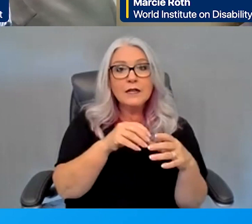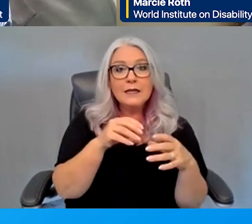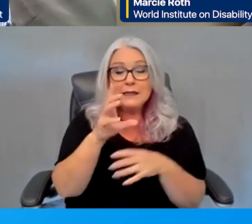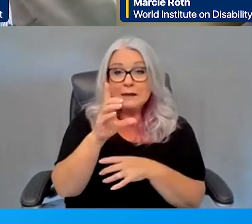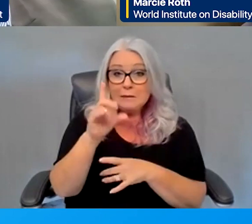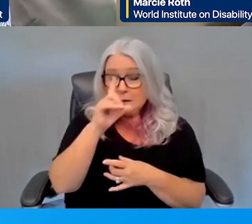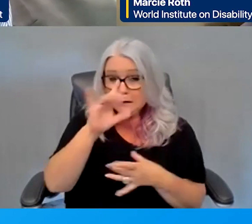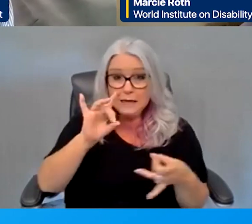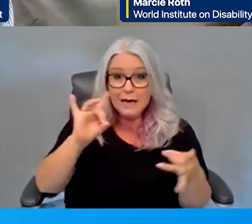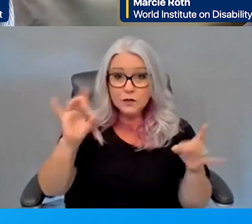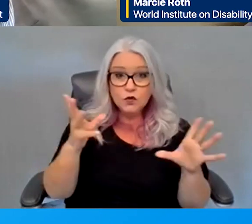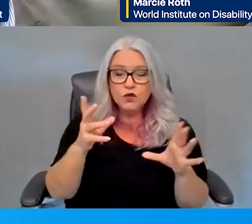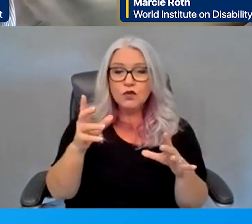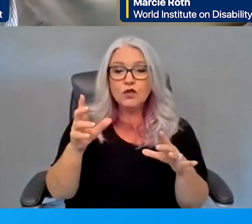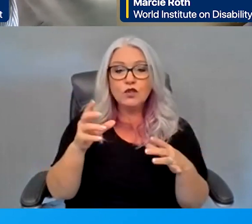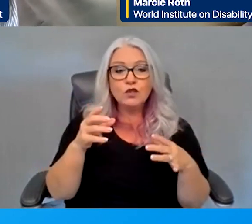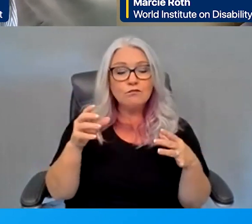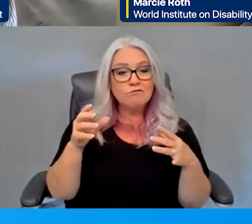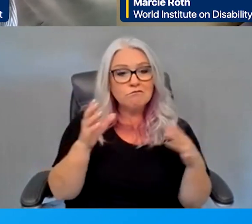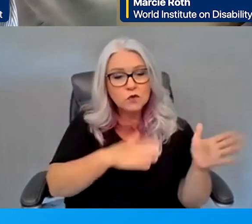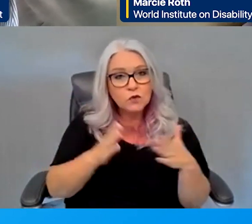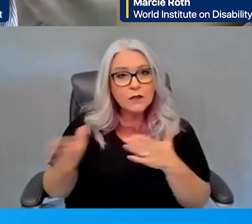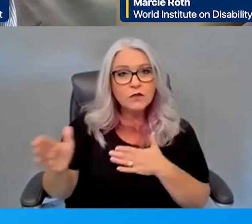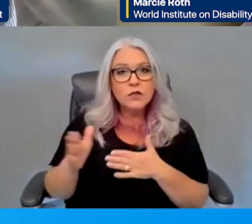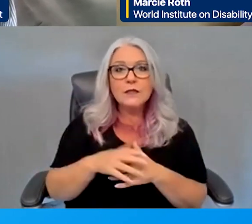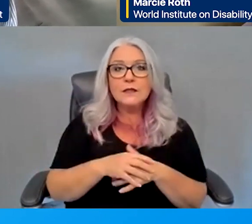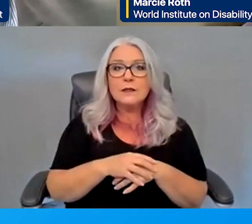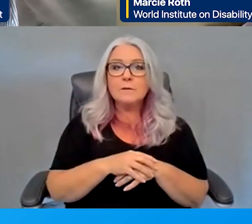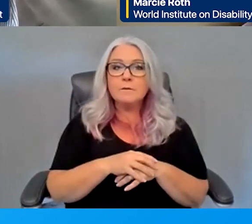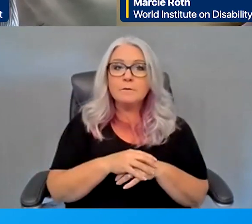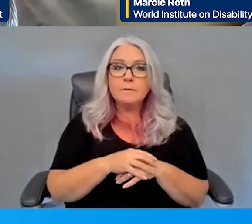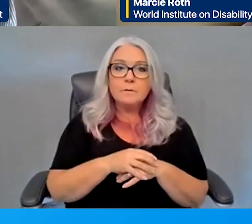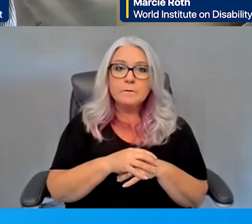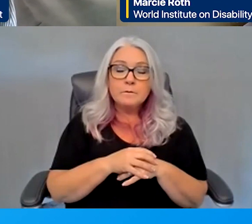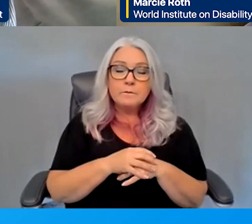strategies and uninclusiva.